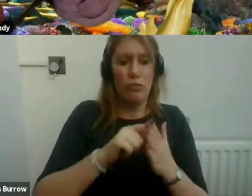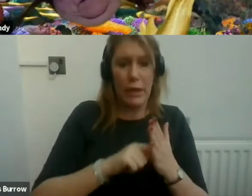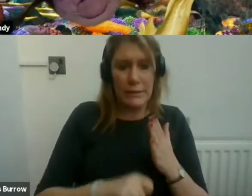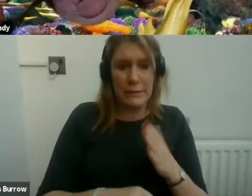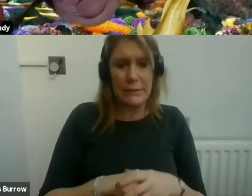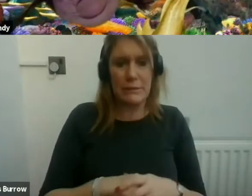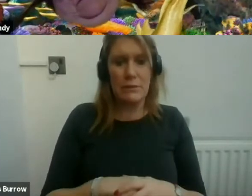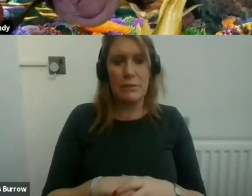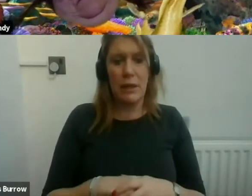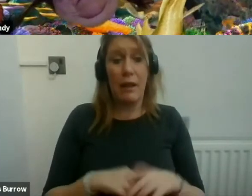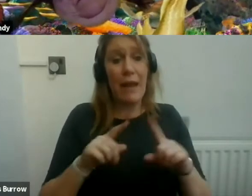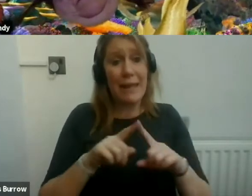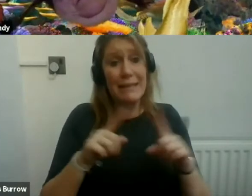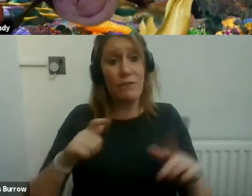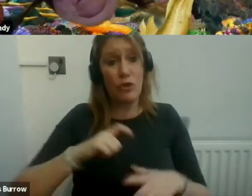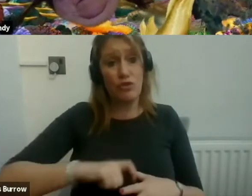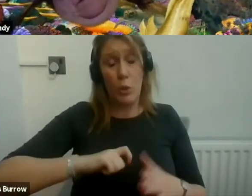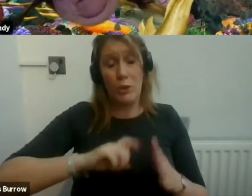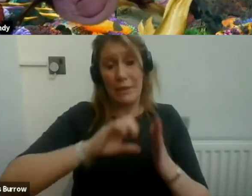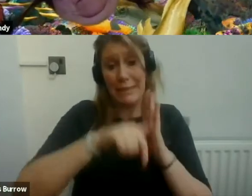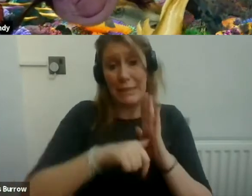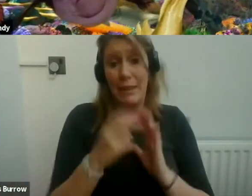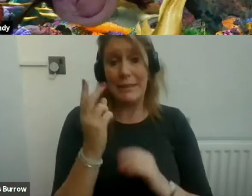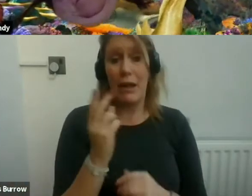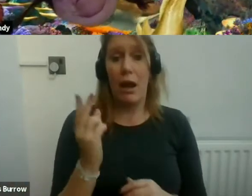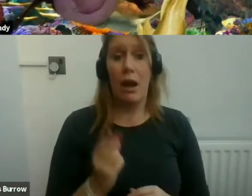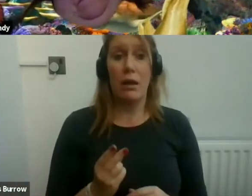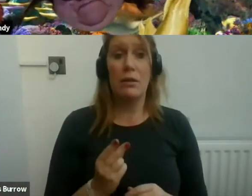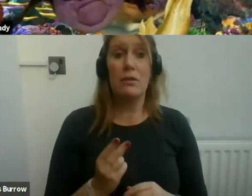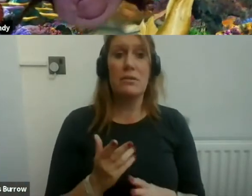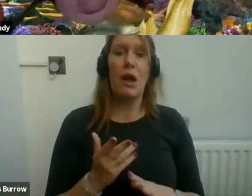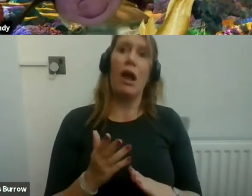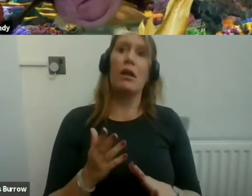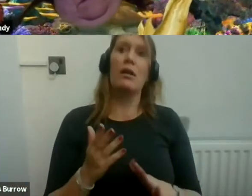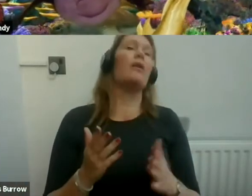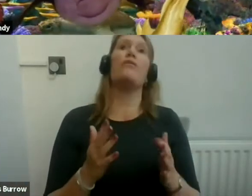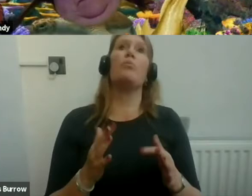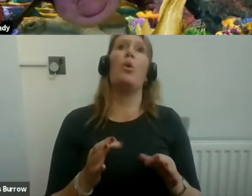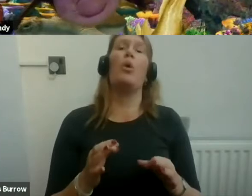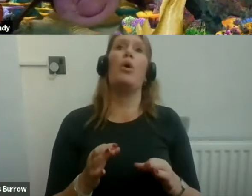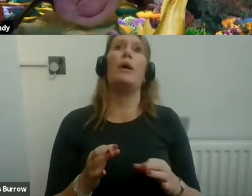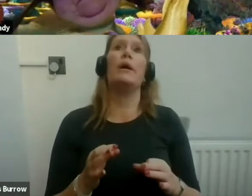roles in disability arts, I have had strategic CEO roles in the Republic of